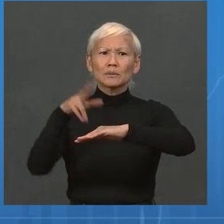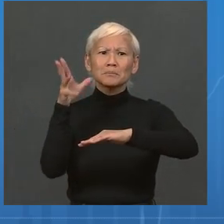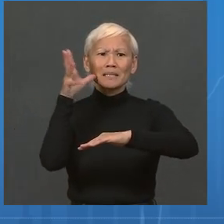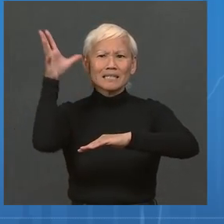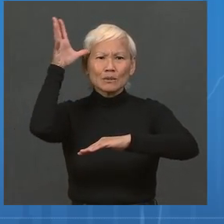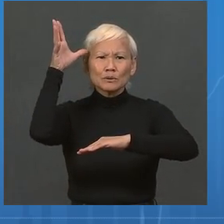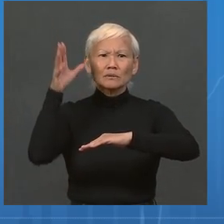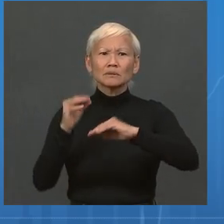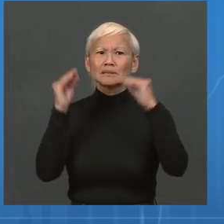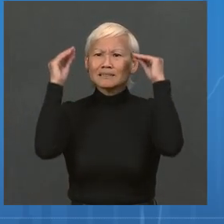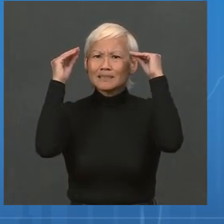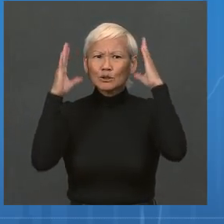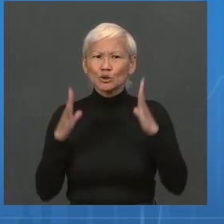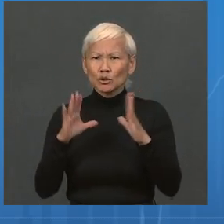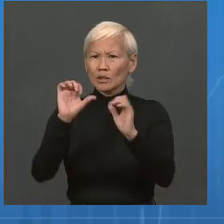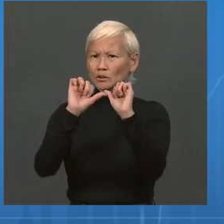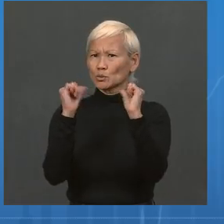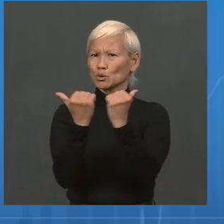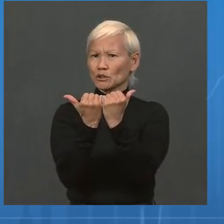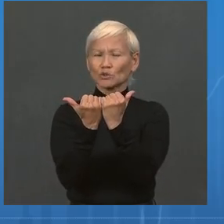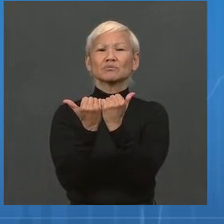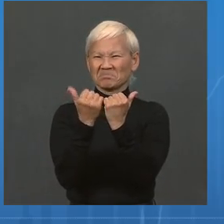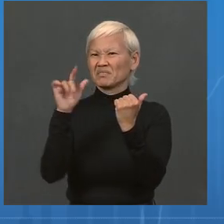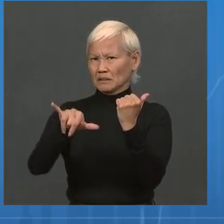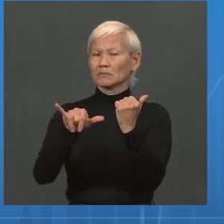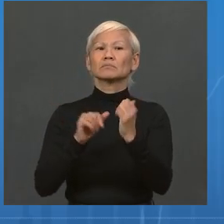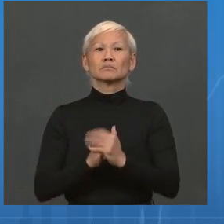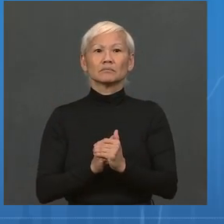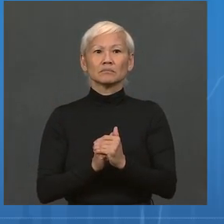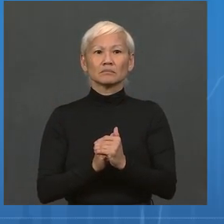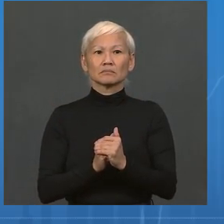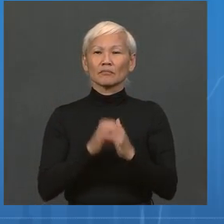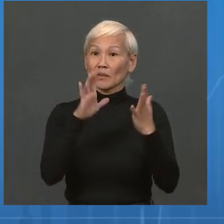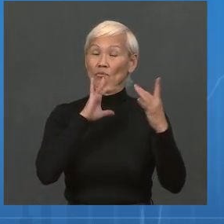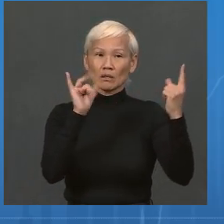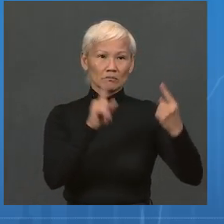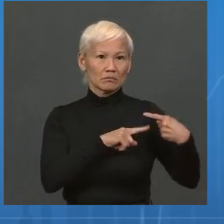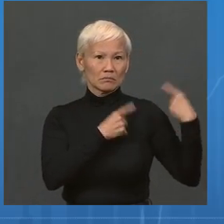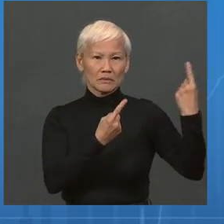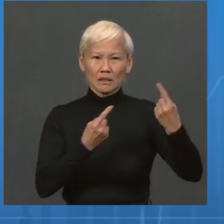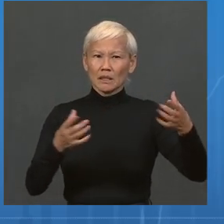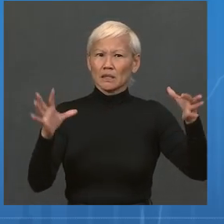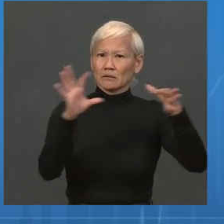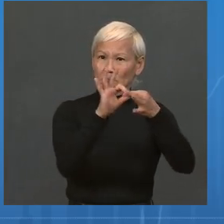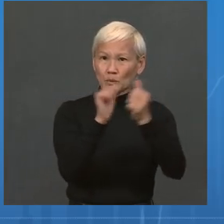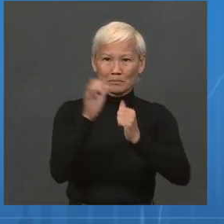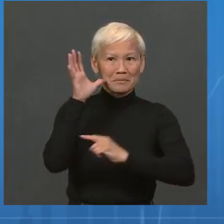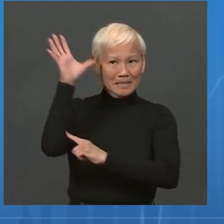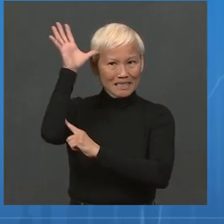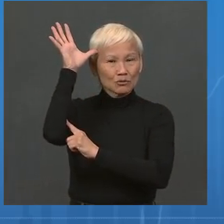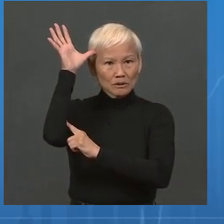and the American Academy of Pediatrics. Now, we'll be providing all these organizations with toolkits, factsheets,